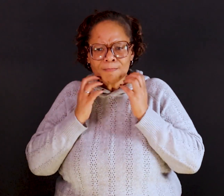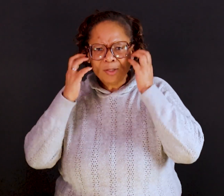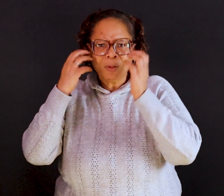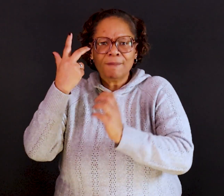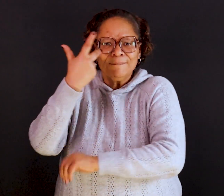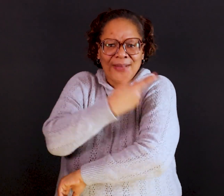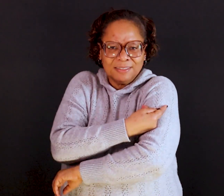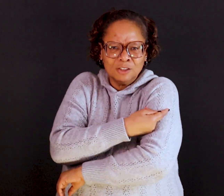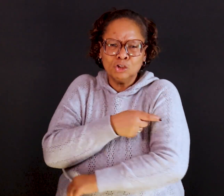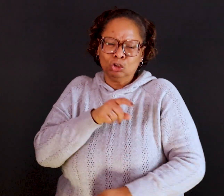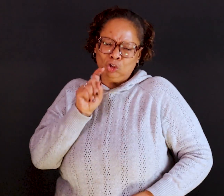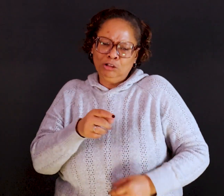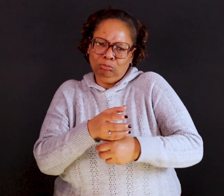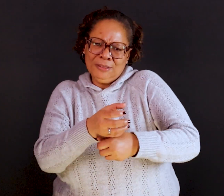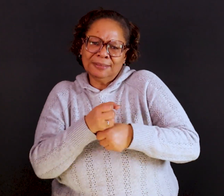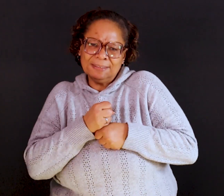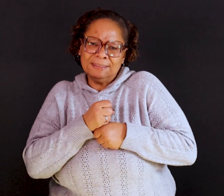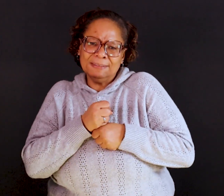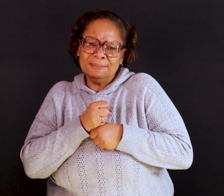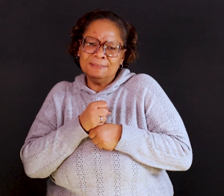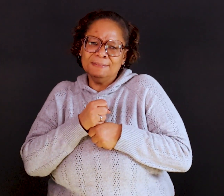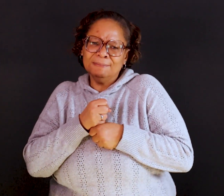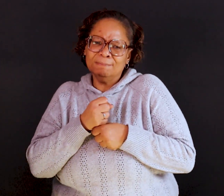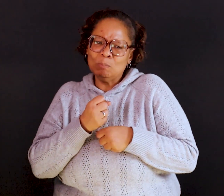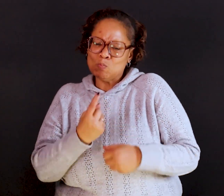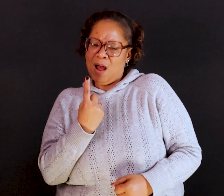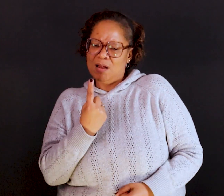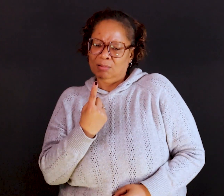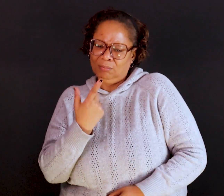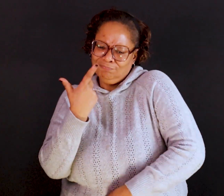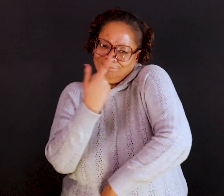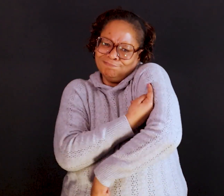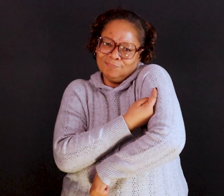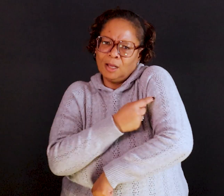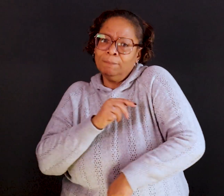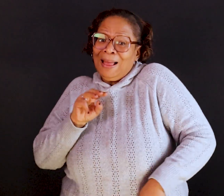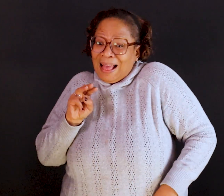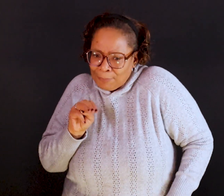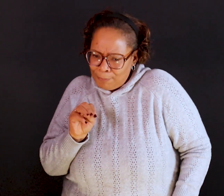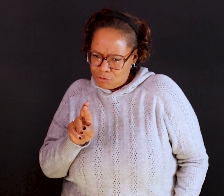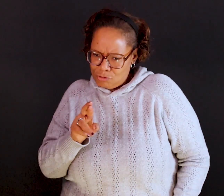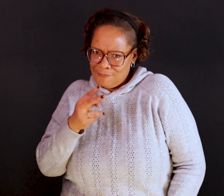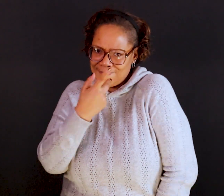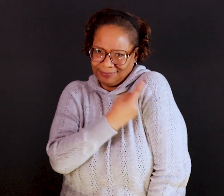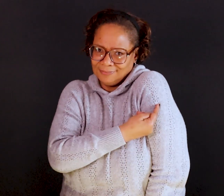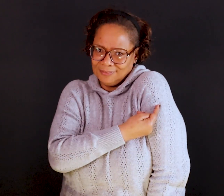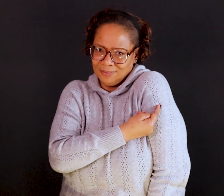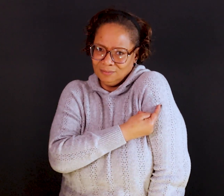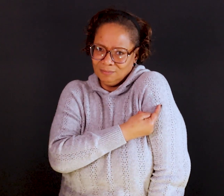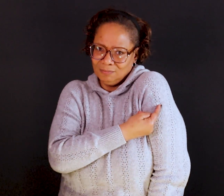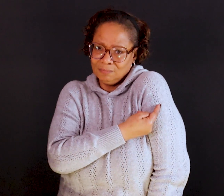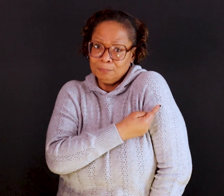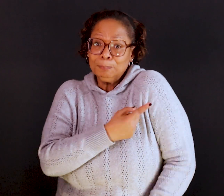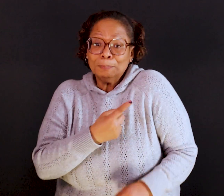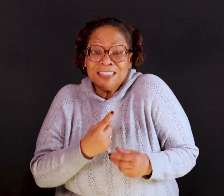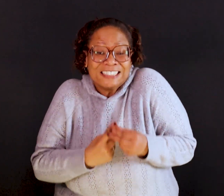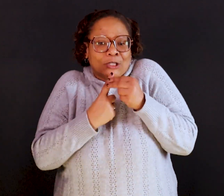should receive one dose of MMR vaccine.